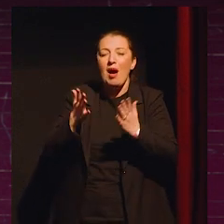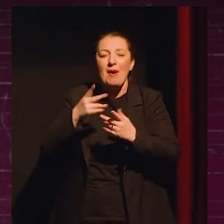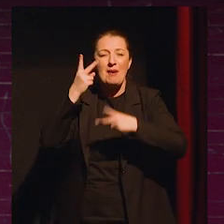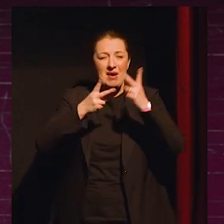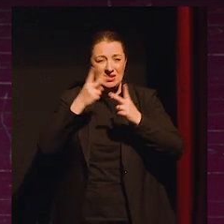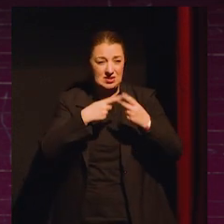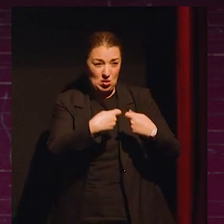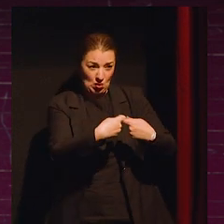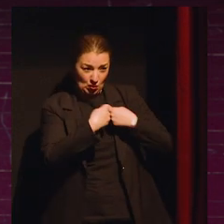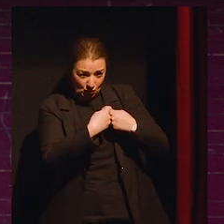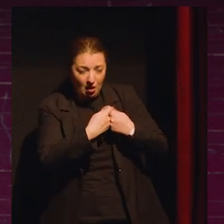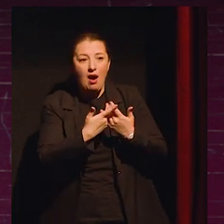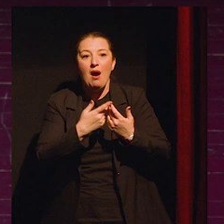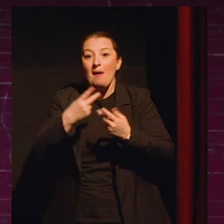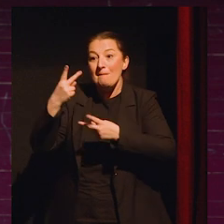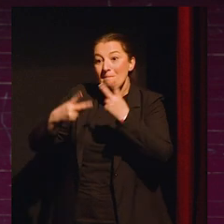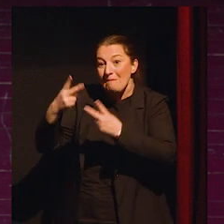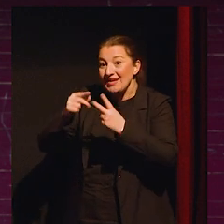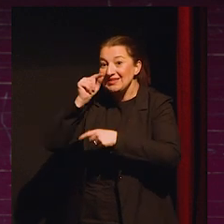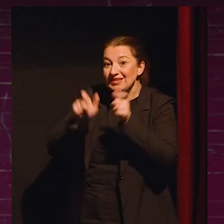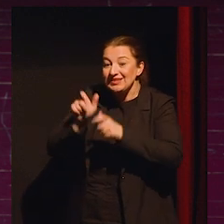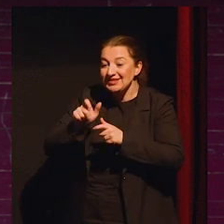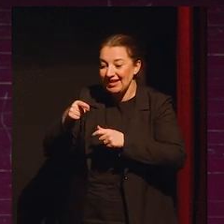others will try to open all the roads together with you.